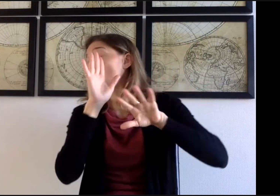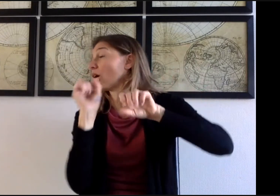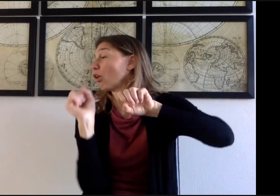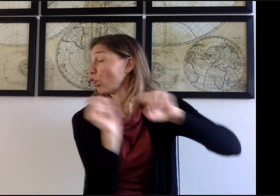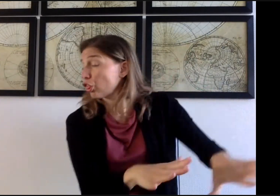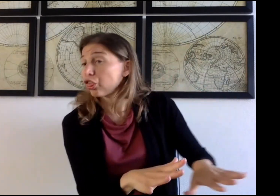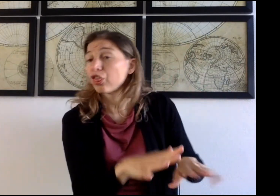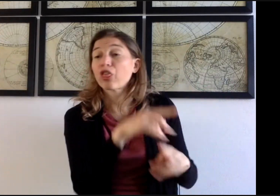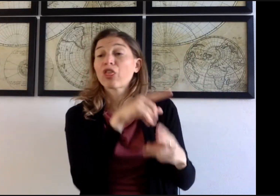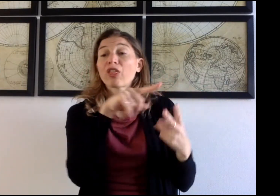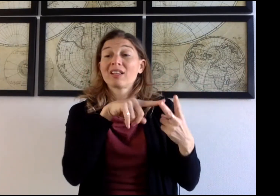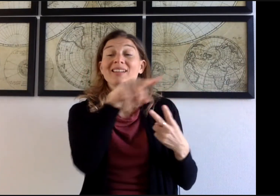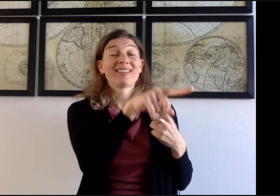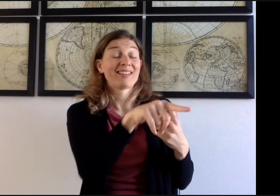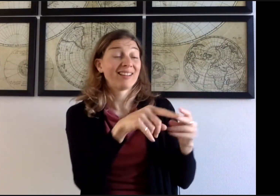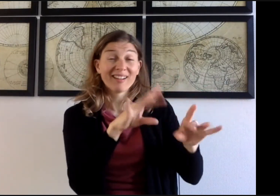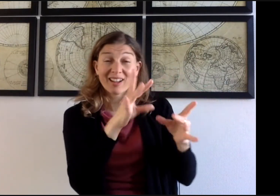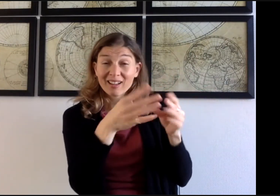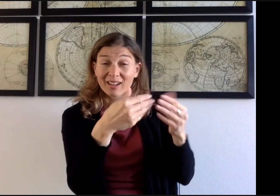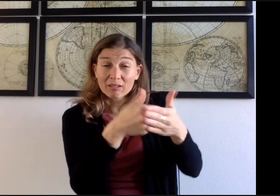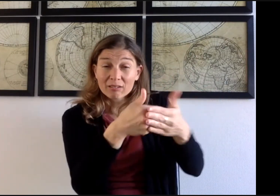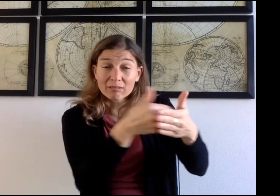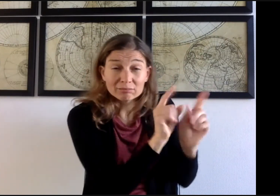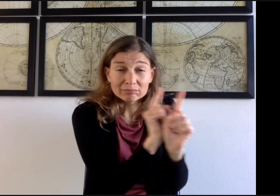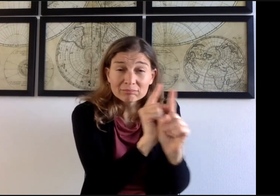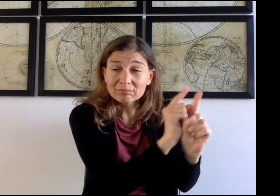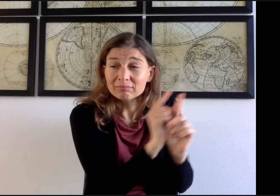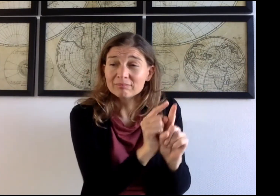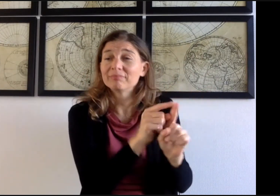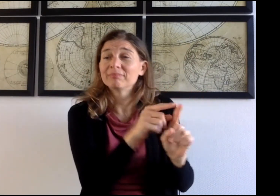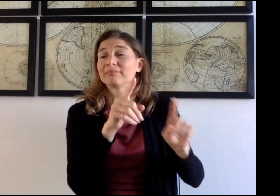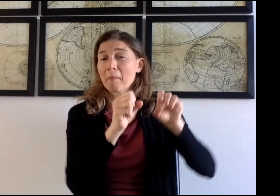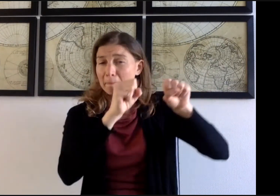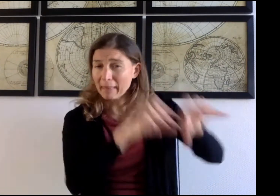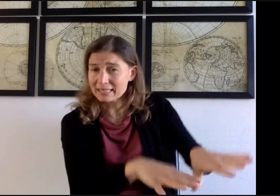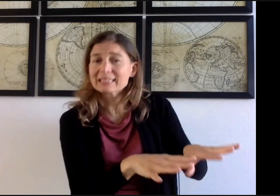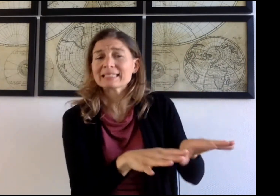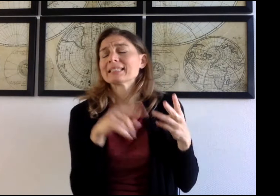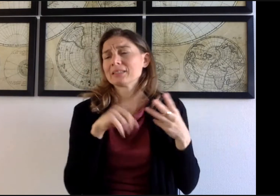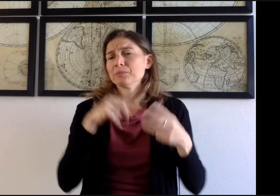and in addition we talked about this, we issued a separate statement